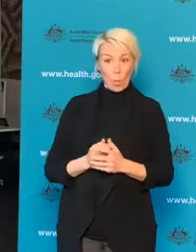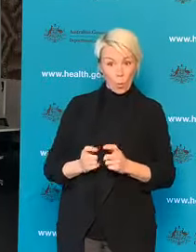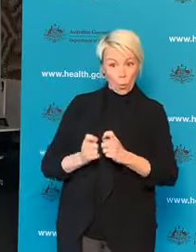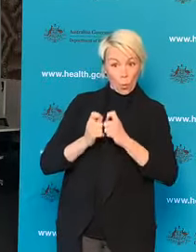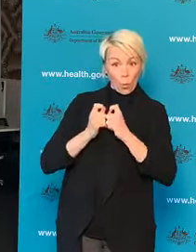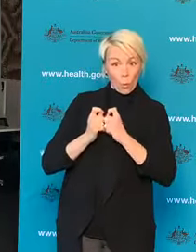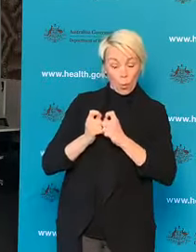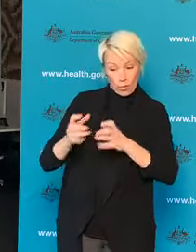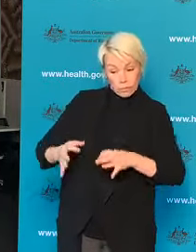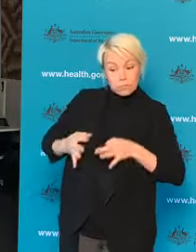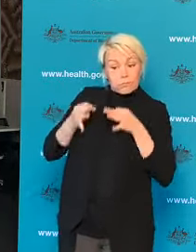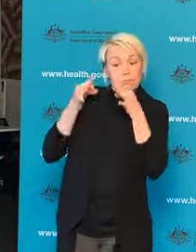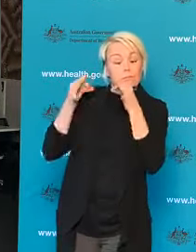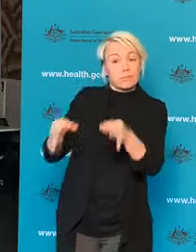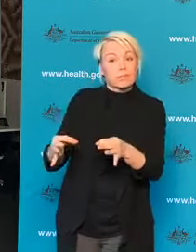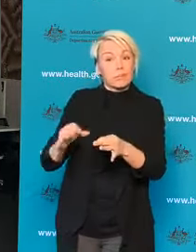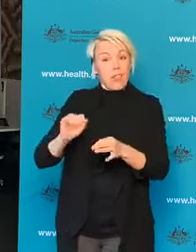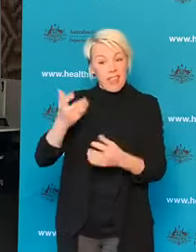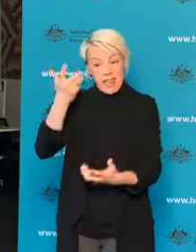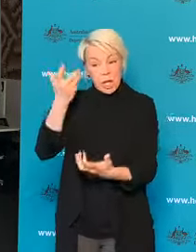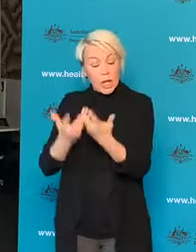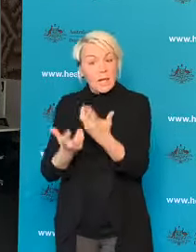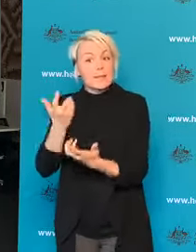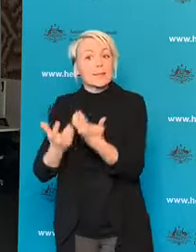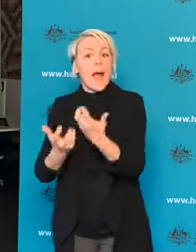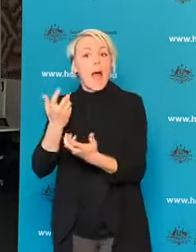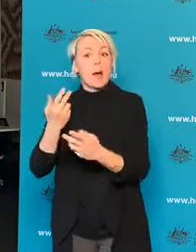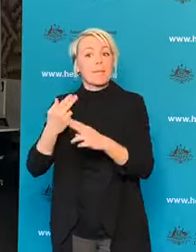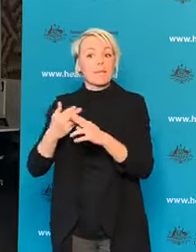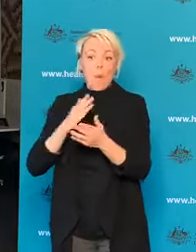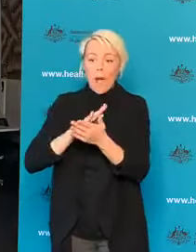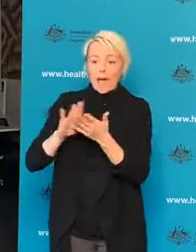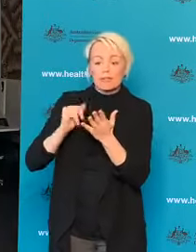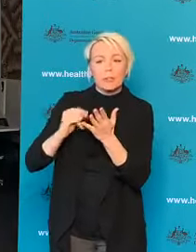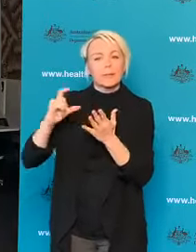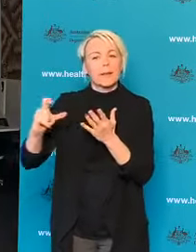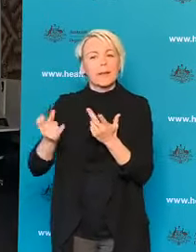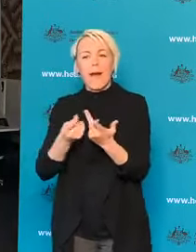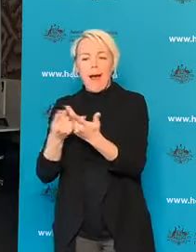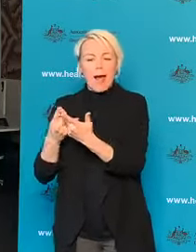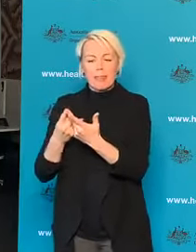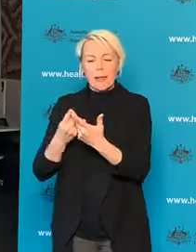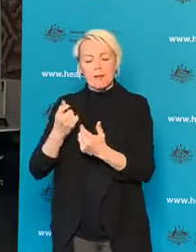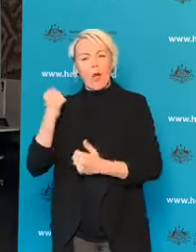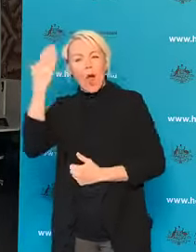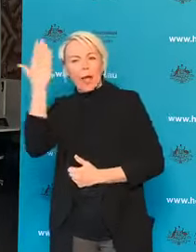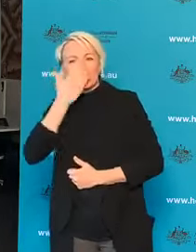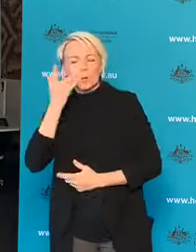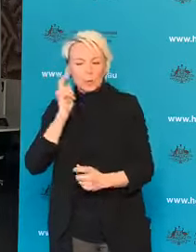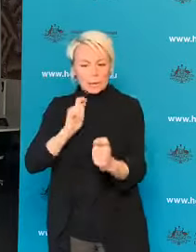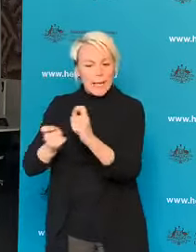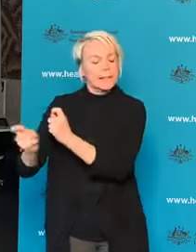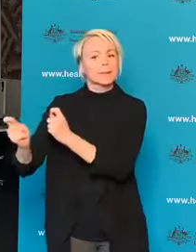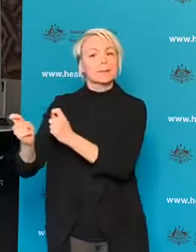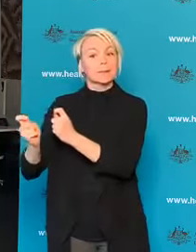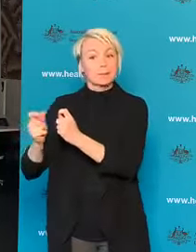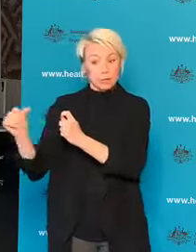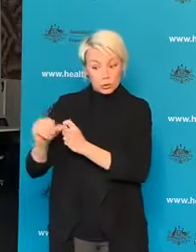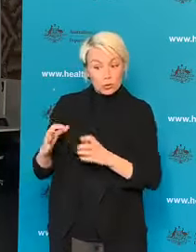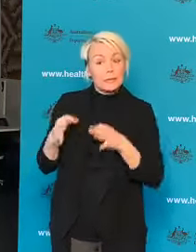for year 12 students who are under a lot of stress particularly in Victoria at this time. Clearly the decisions